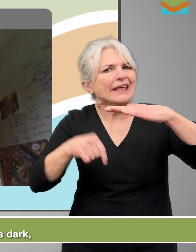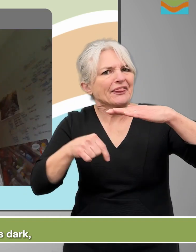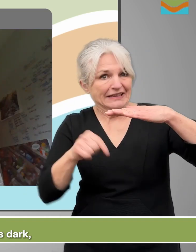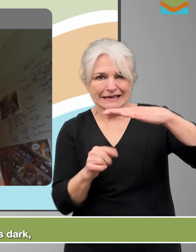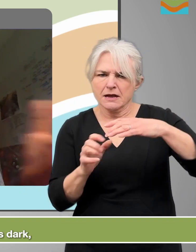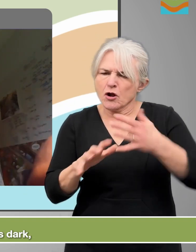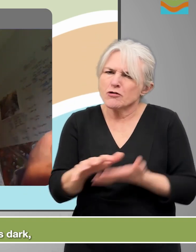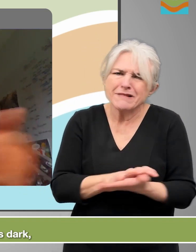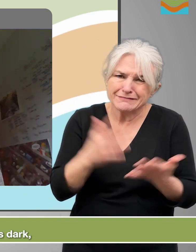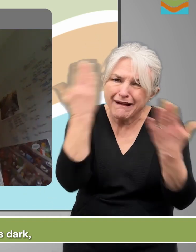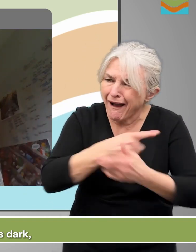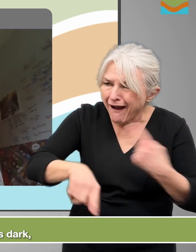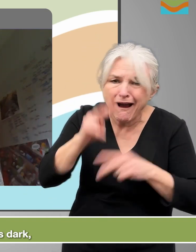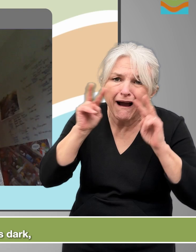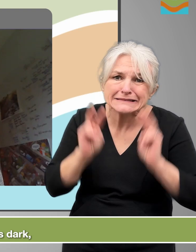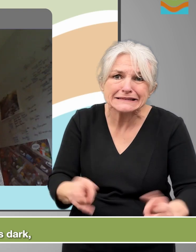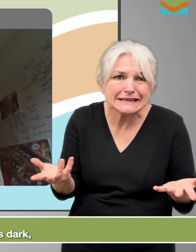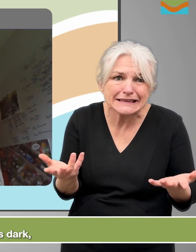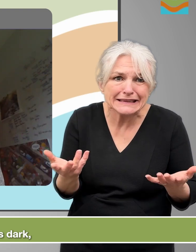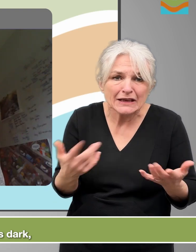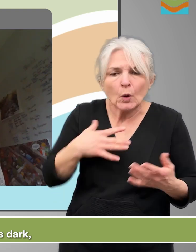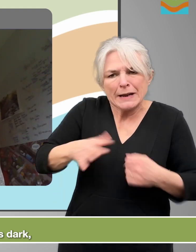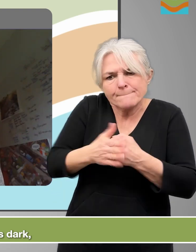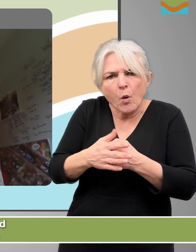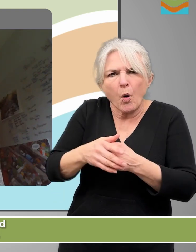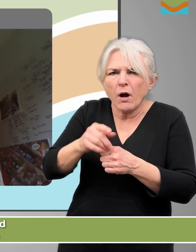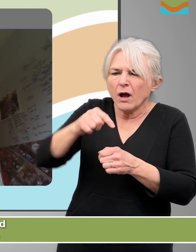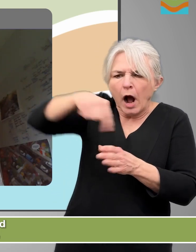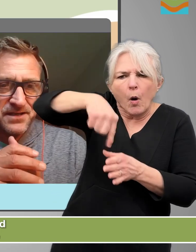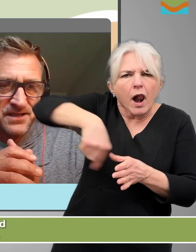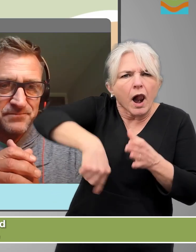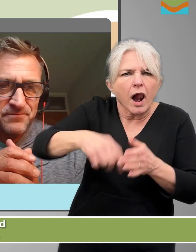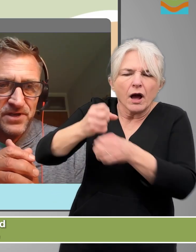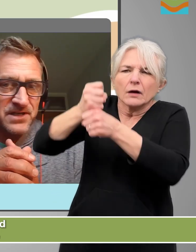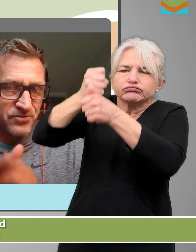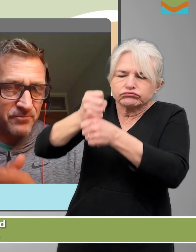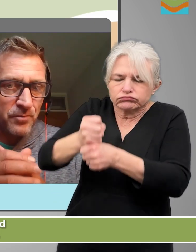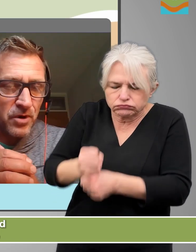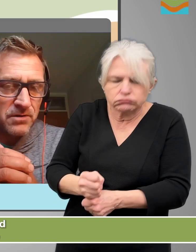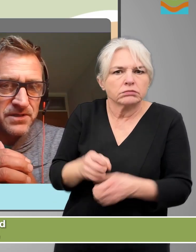both because it's complex, it's dark, it's inaccessible, we need to drill more boreholes,